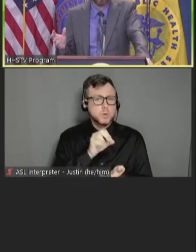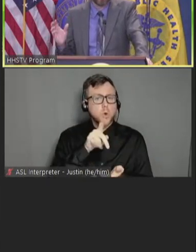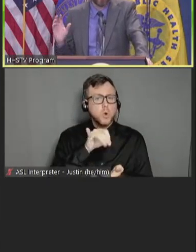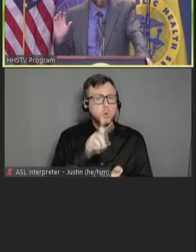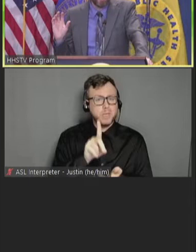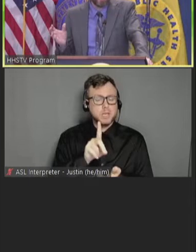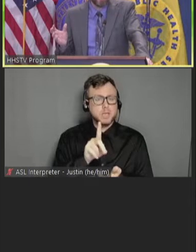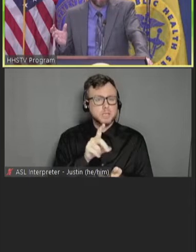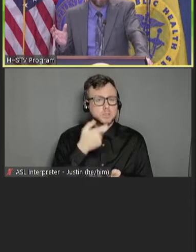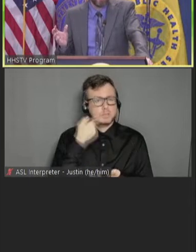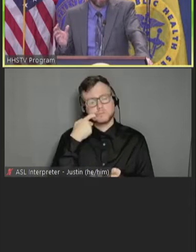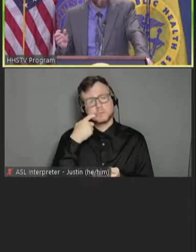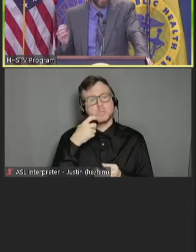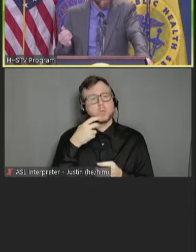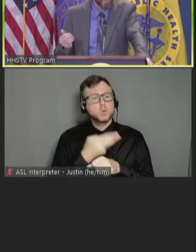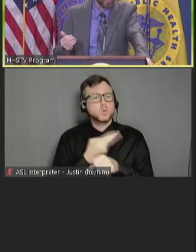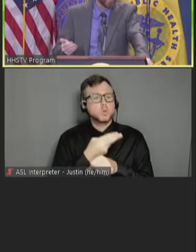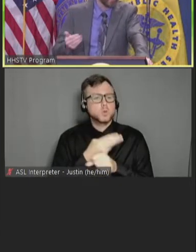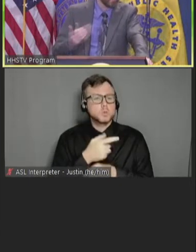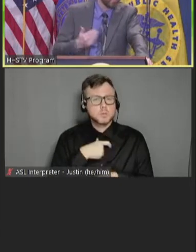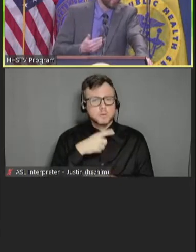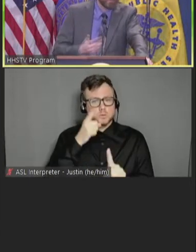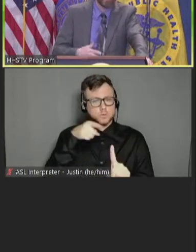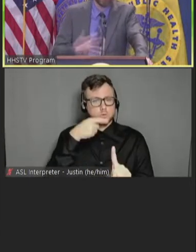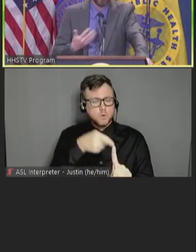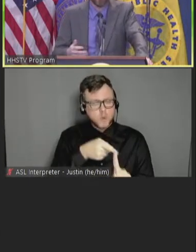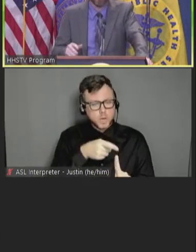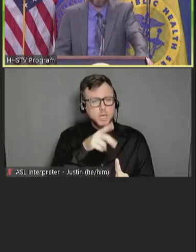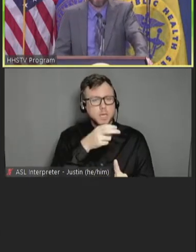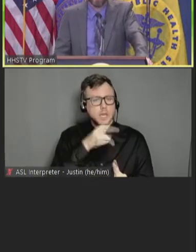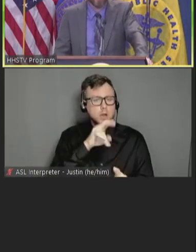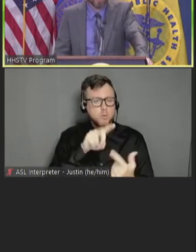So we're creating vaccines that target heroin or fentanyl or morphine analogues.